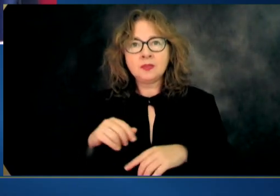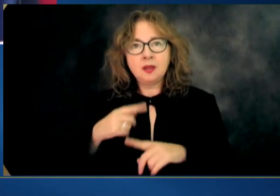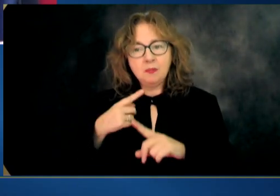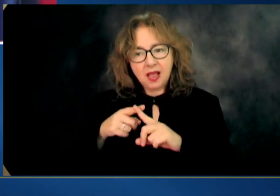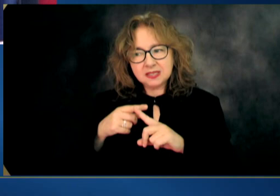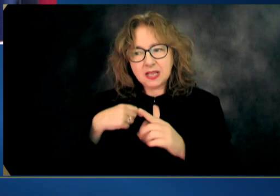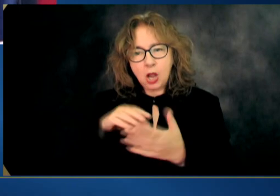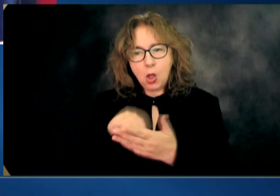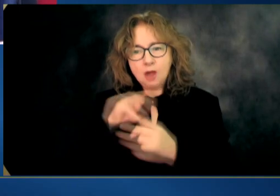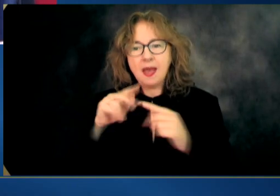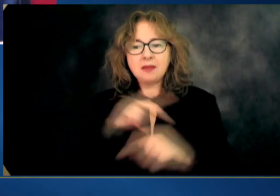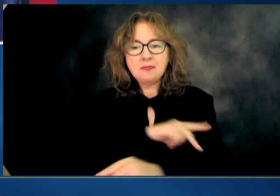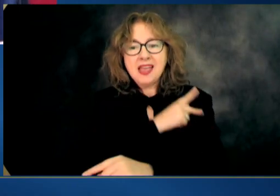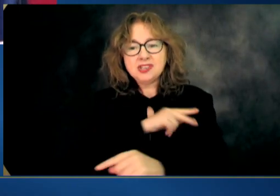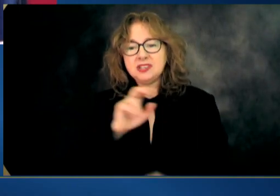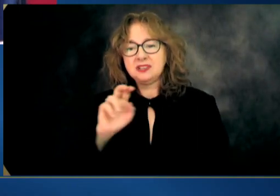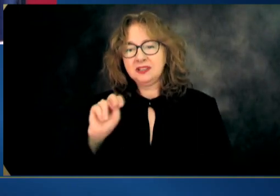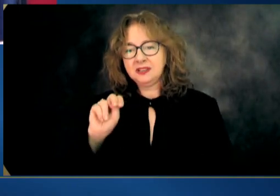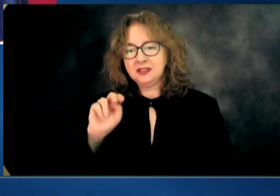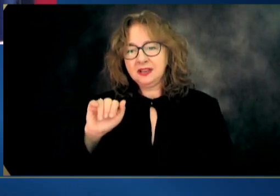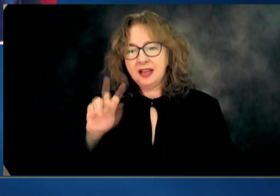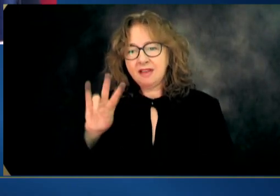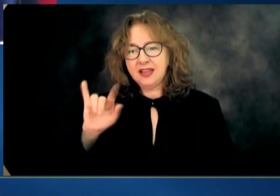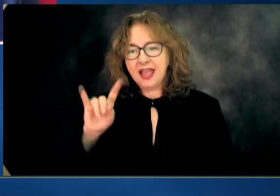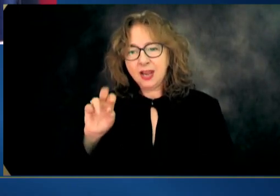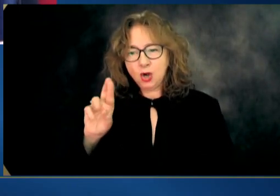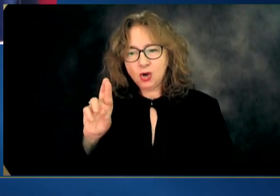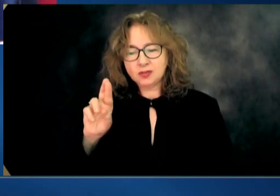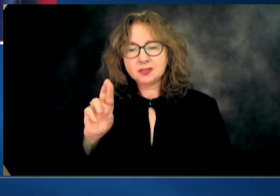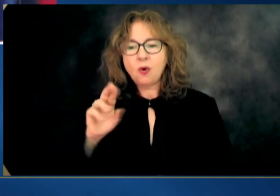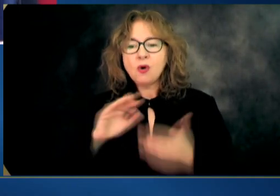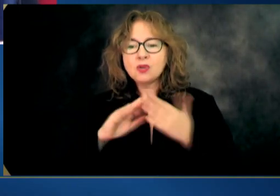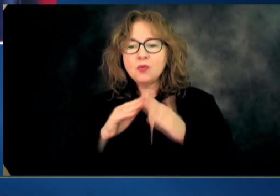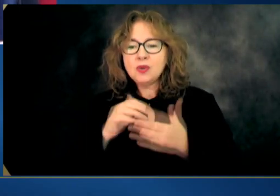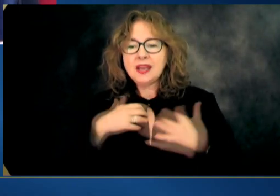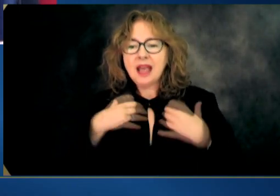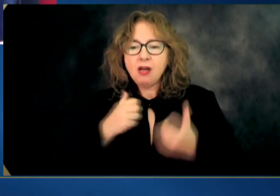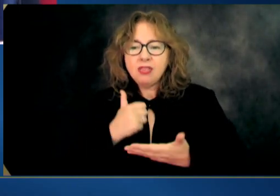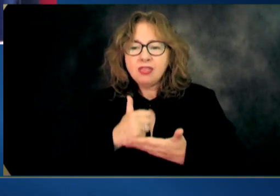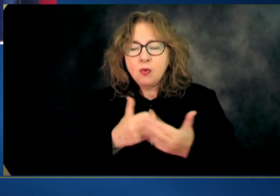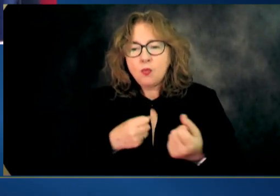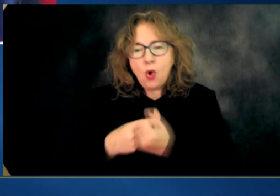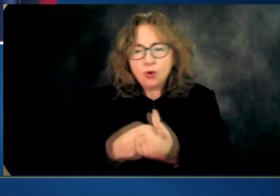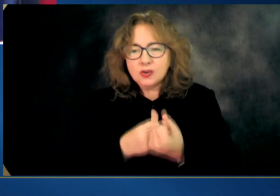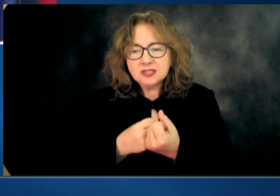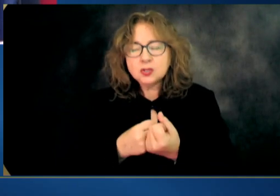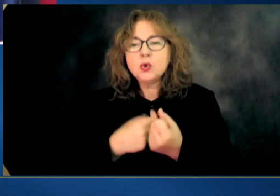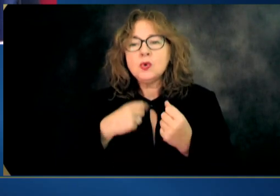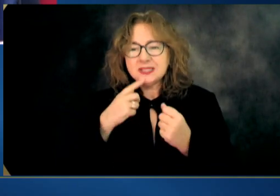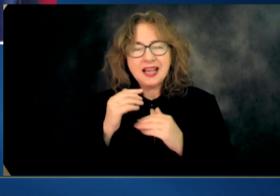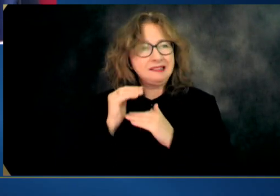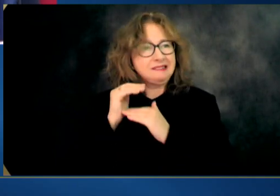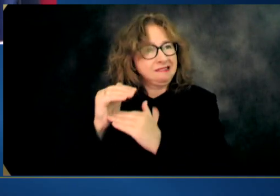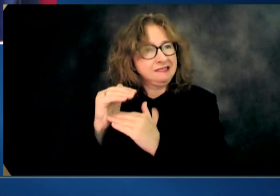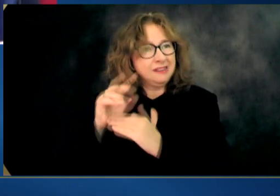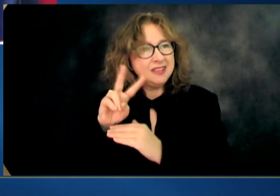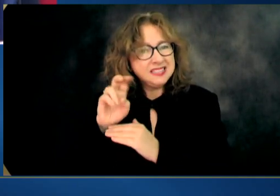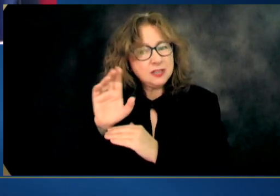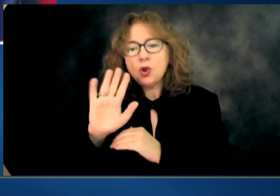and community health workers that connect you to services outside of the VCU program.